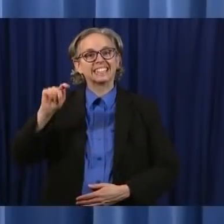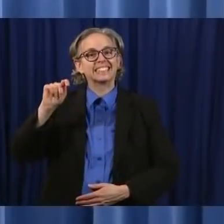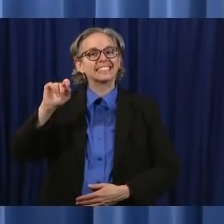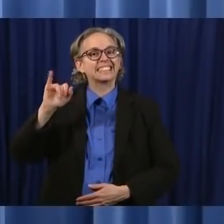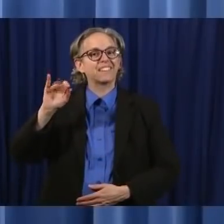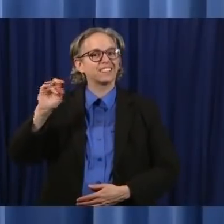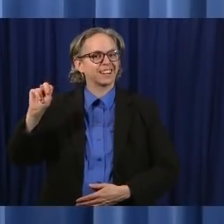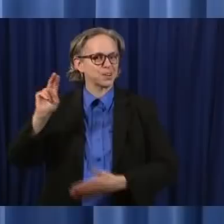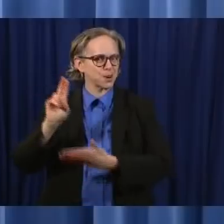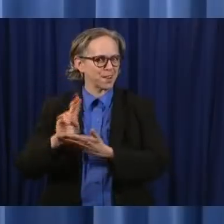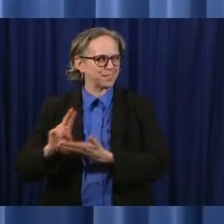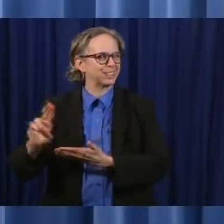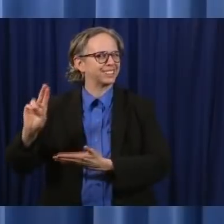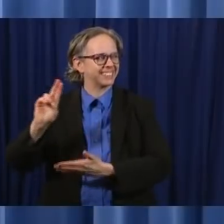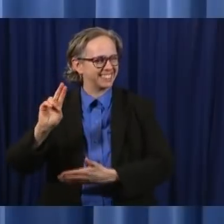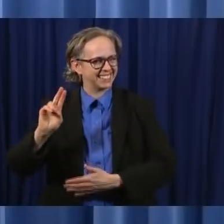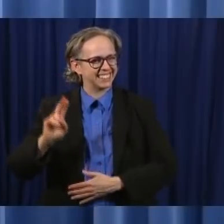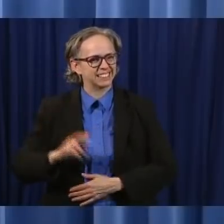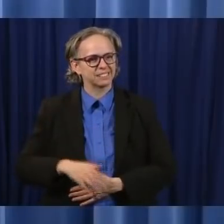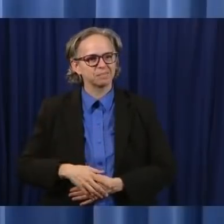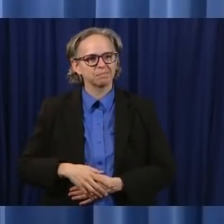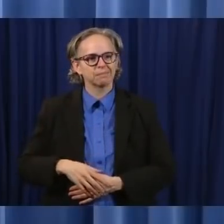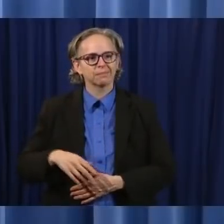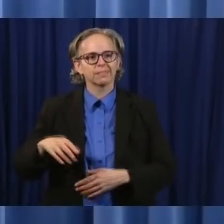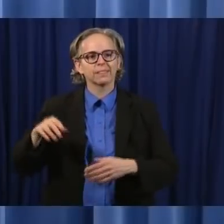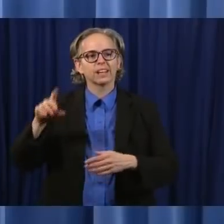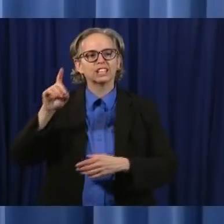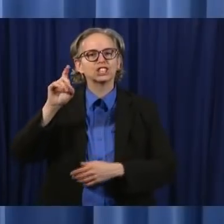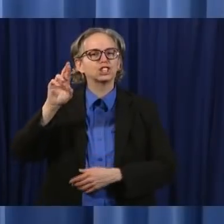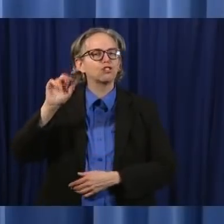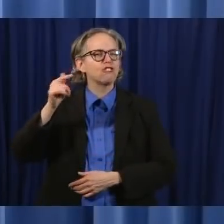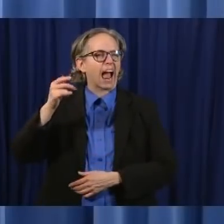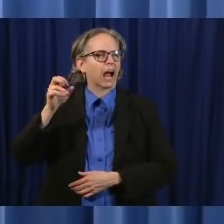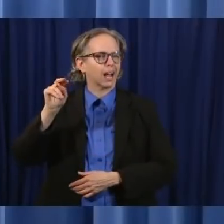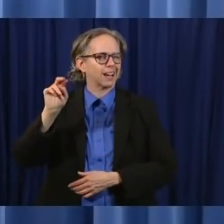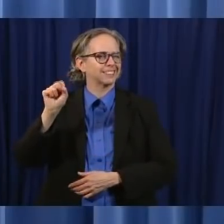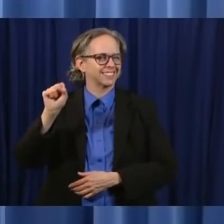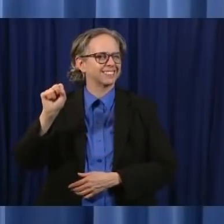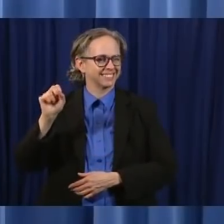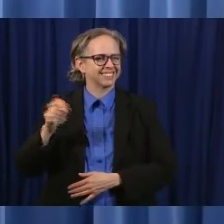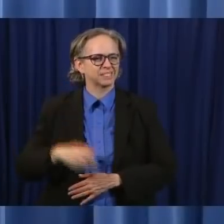ARE RIGHT GOVERNOR MIKE DeWINE IS READY PIT WE WILL SEND IT TO THE STATEHOUSE WITH ITS LATEST UPDATE NOW. GOOD AFTERNOON EVERYONE.